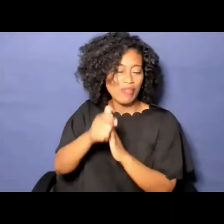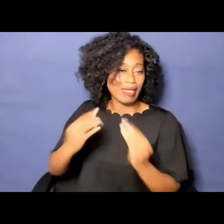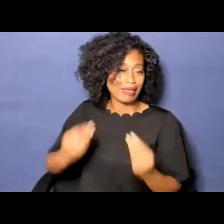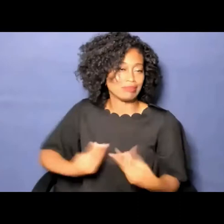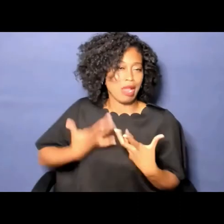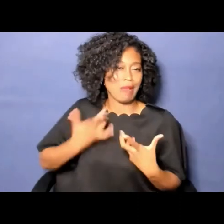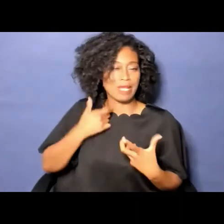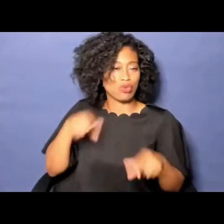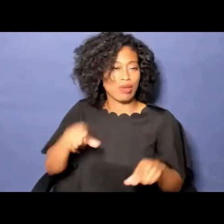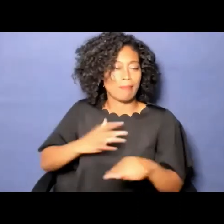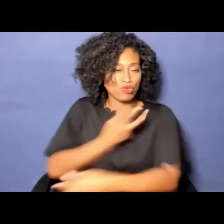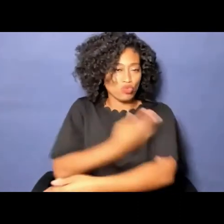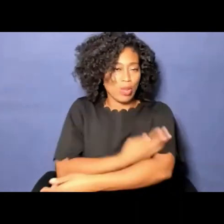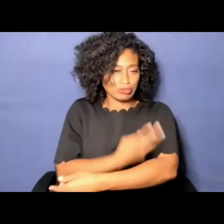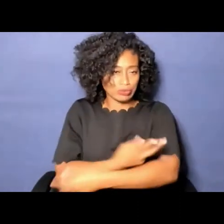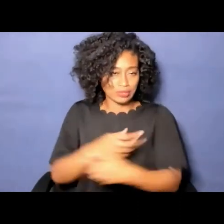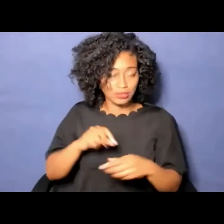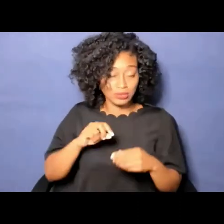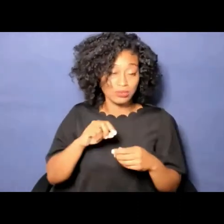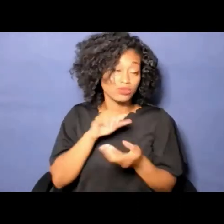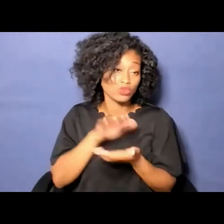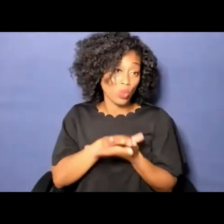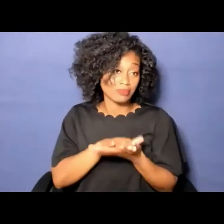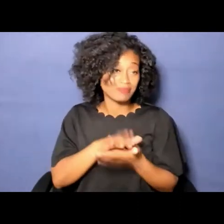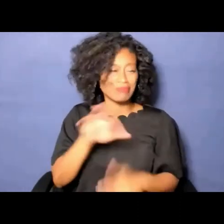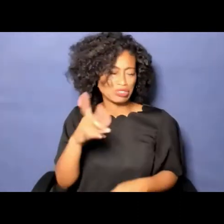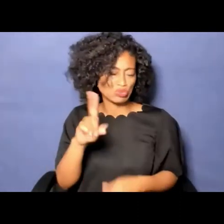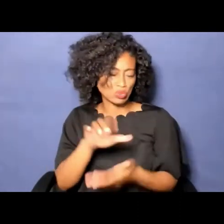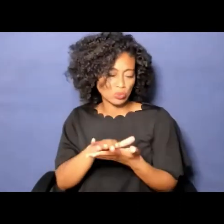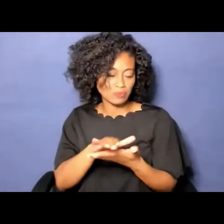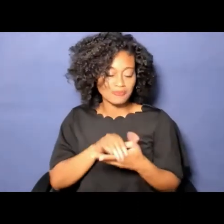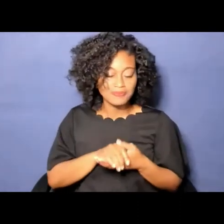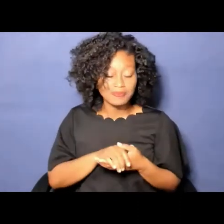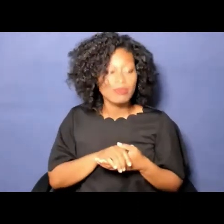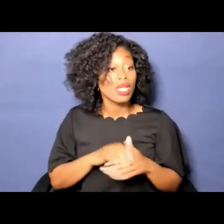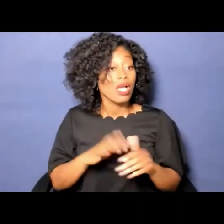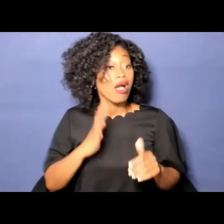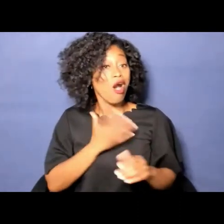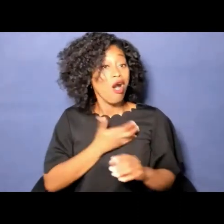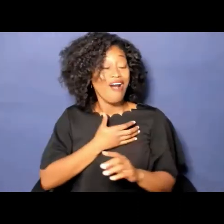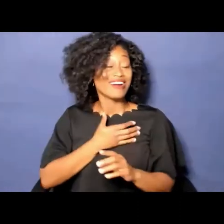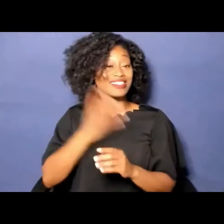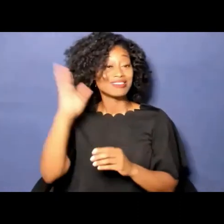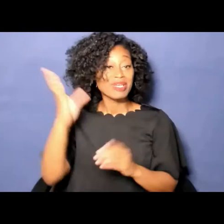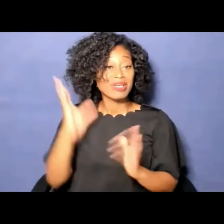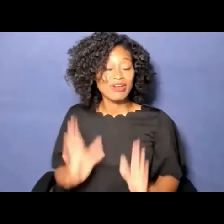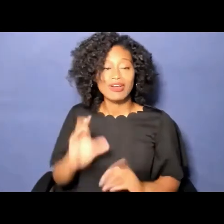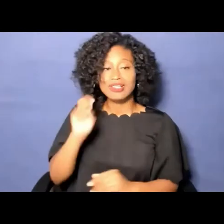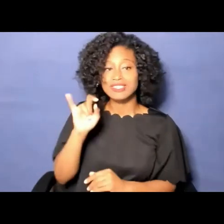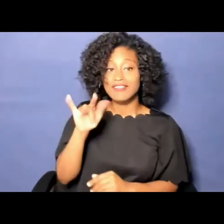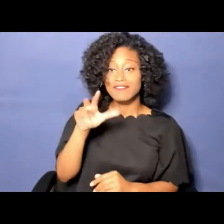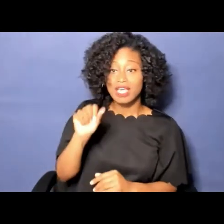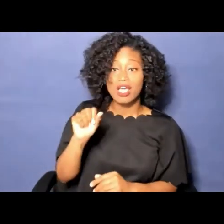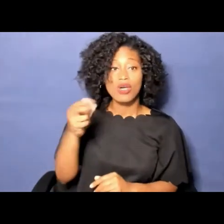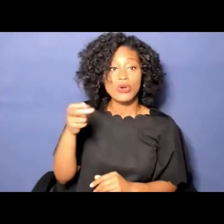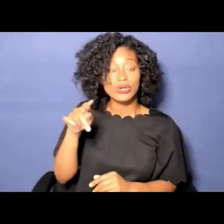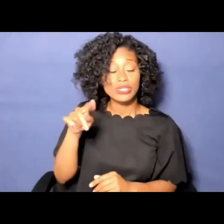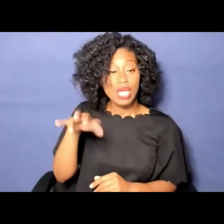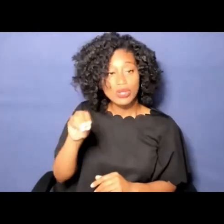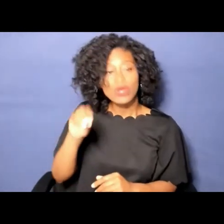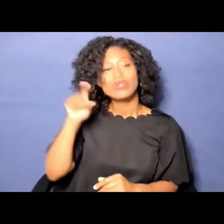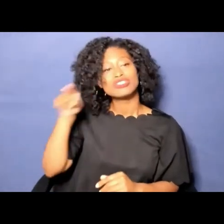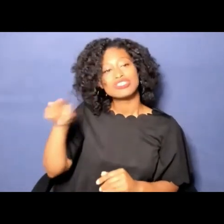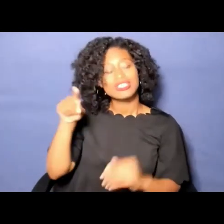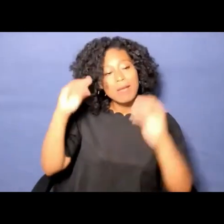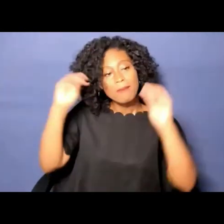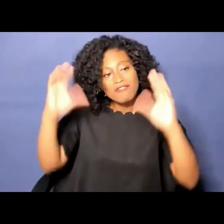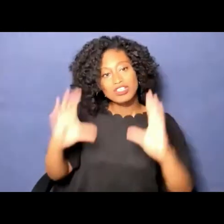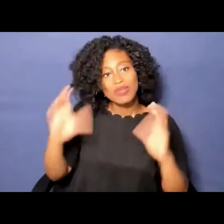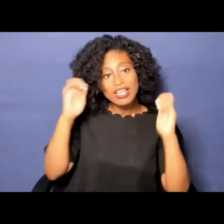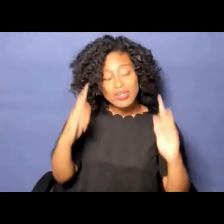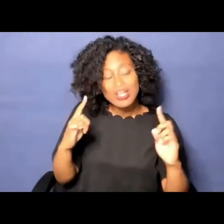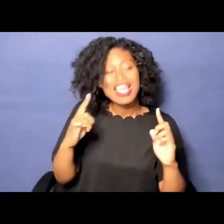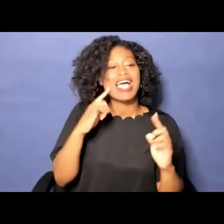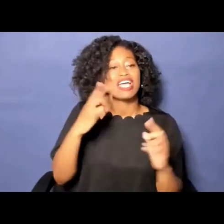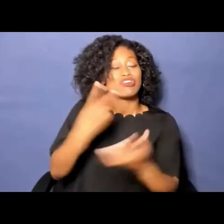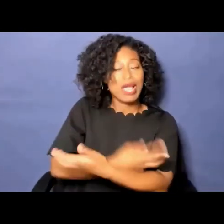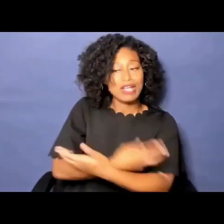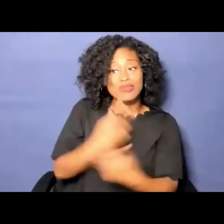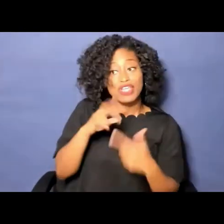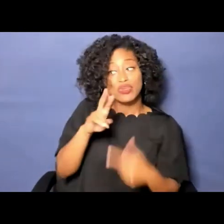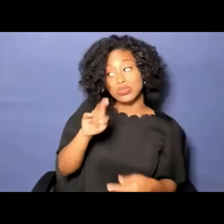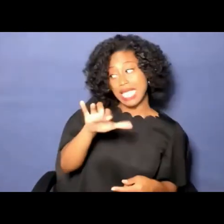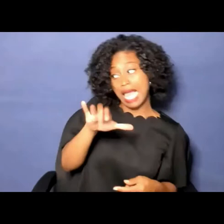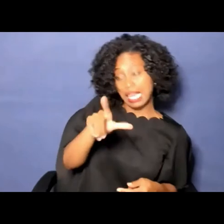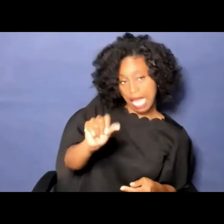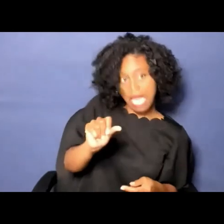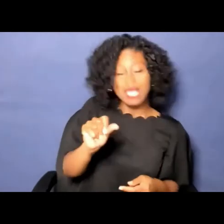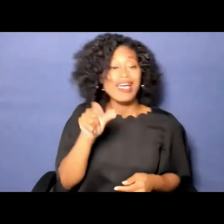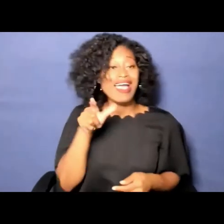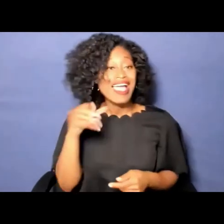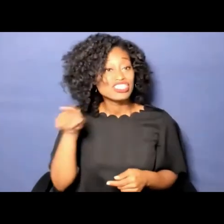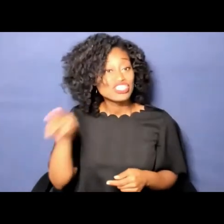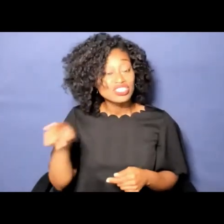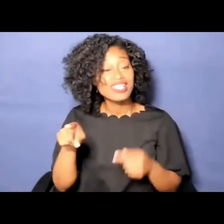Let me tell you about Sylvia Hurtado. She is a professor of education and has directed the UCLA